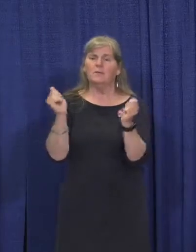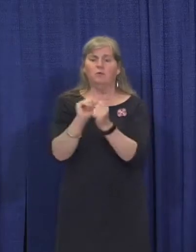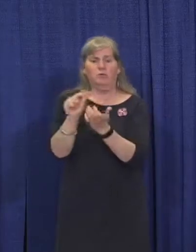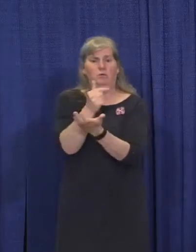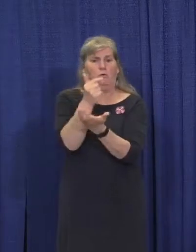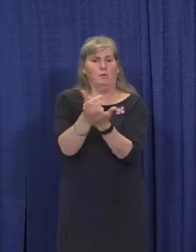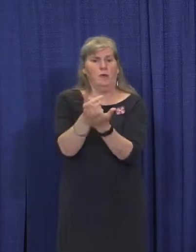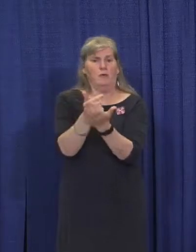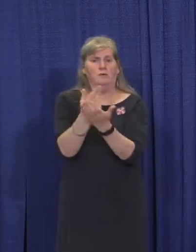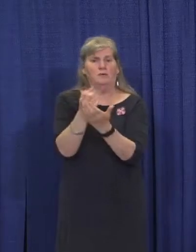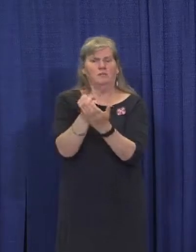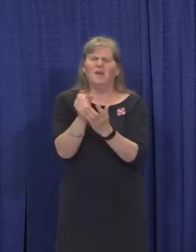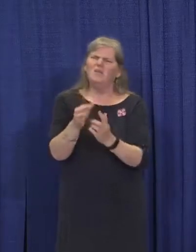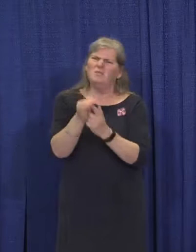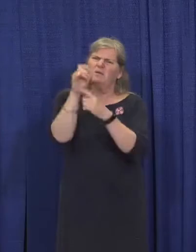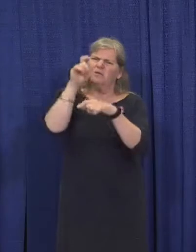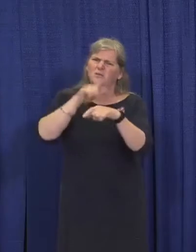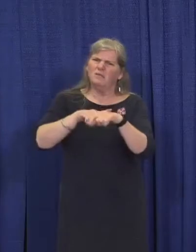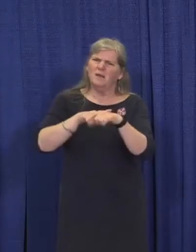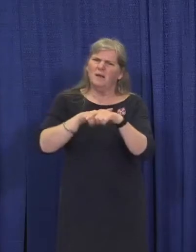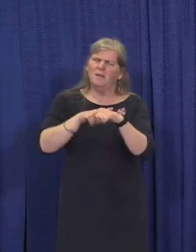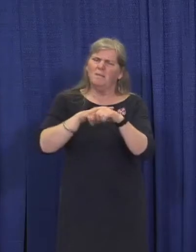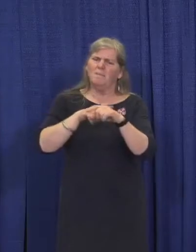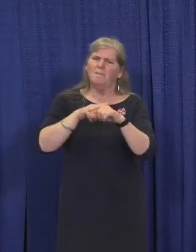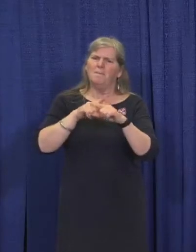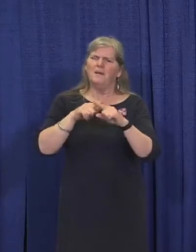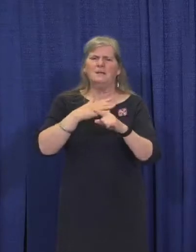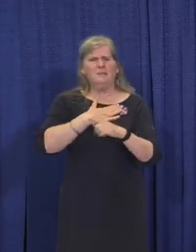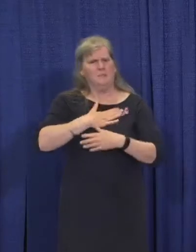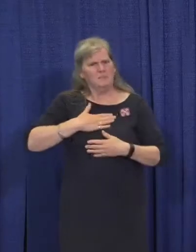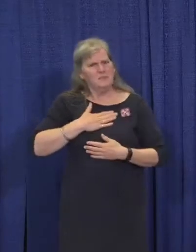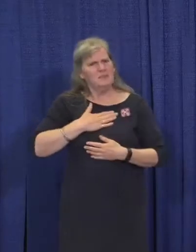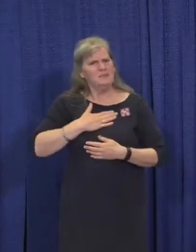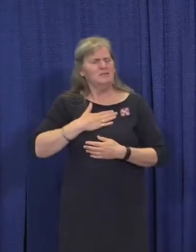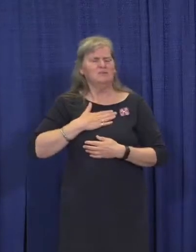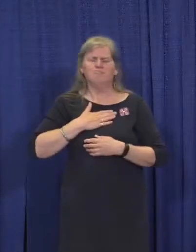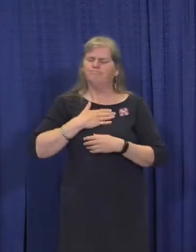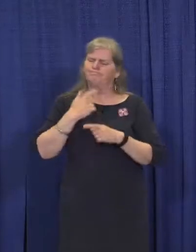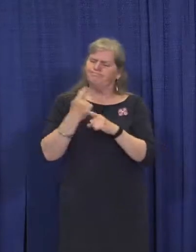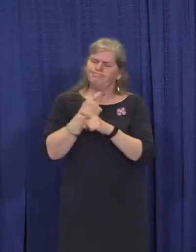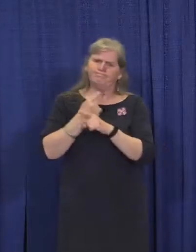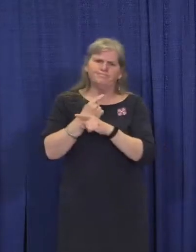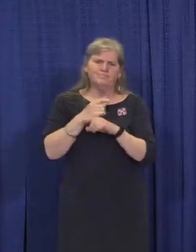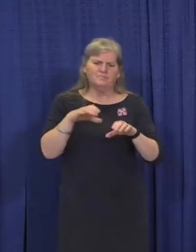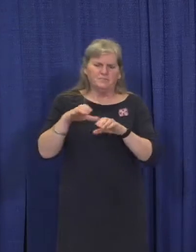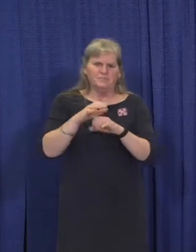And taking and this achievement. Please do your part.